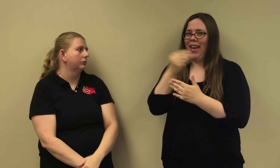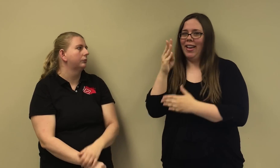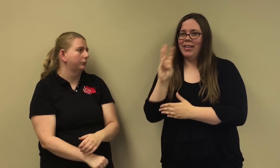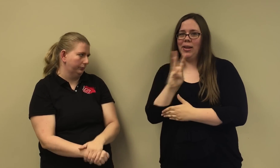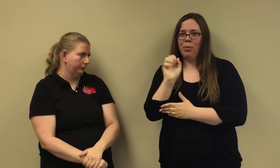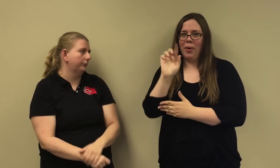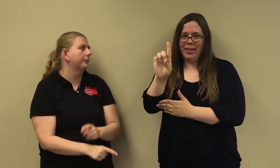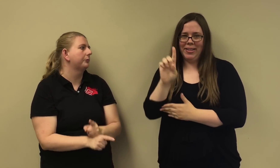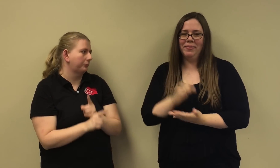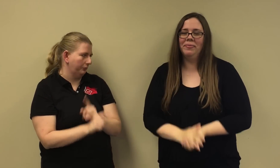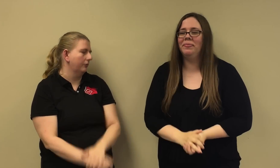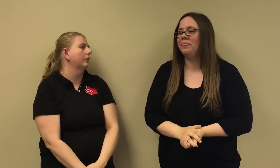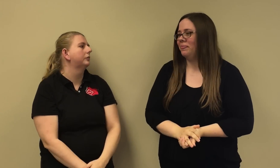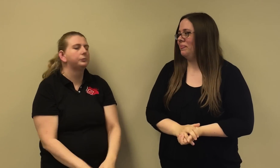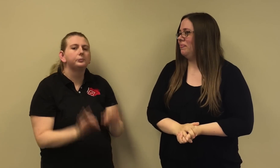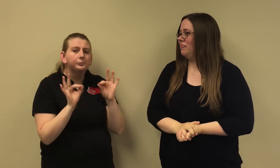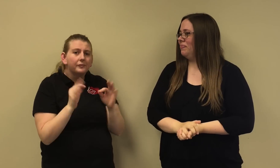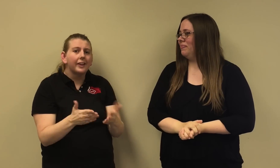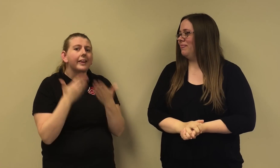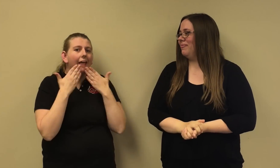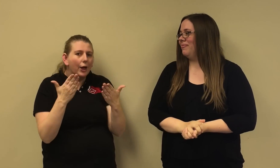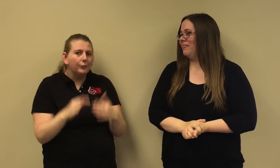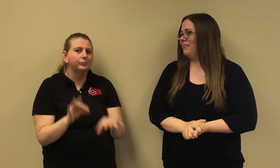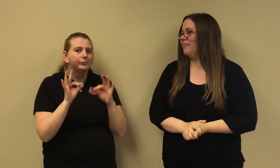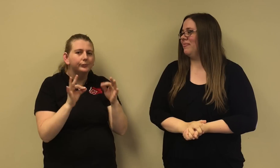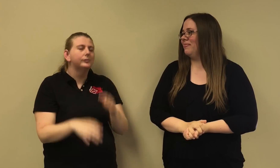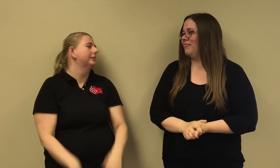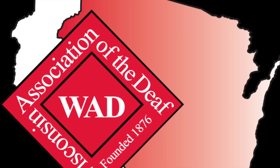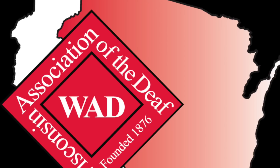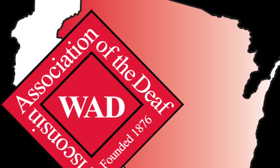from both sides, WisRID and WAD. Right, Christina, Thanks!